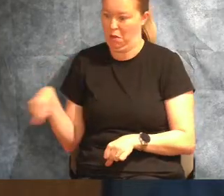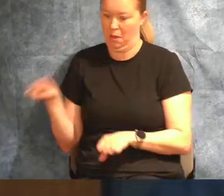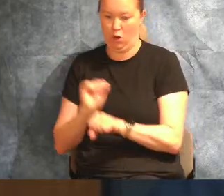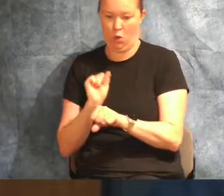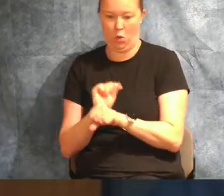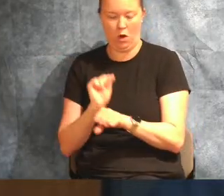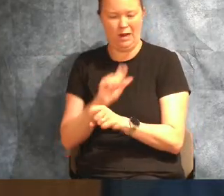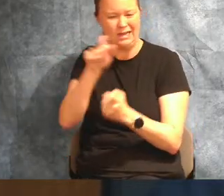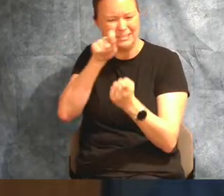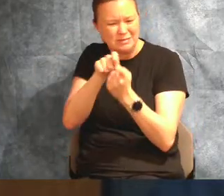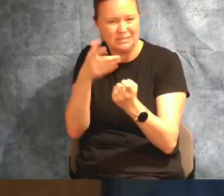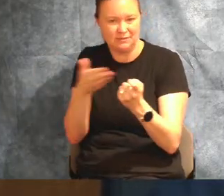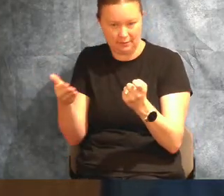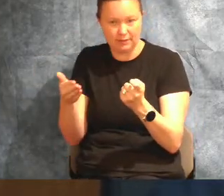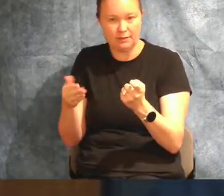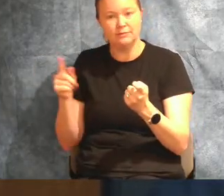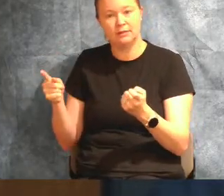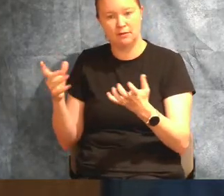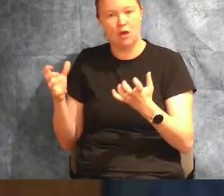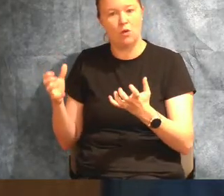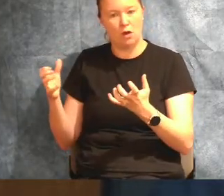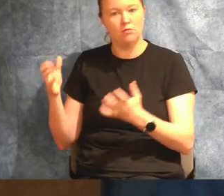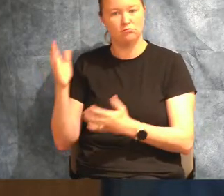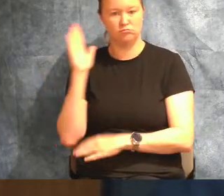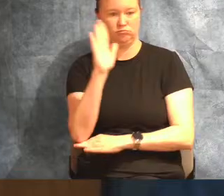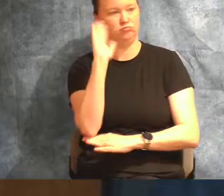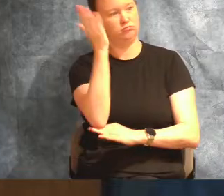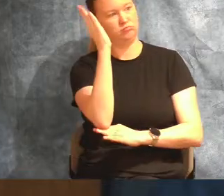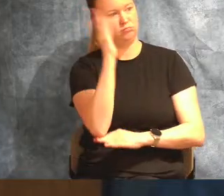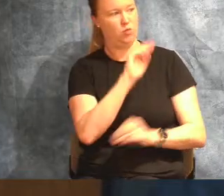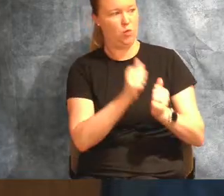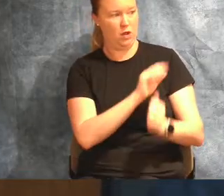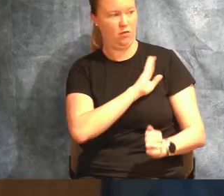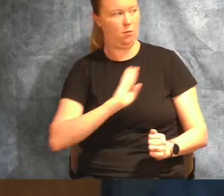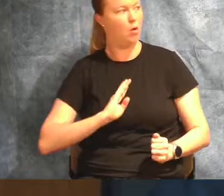very specific things that they want to bring in front of the Board. I met with Neil Kelly not too